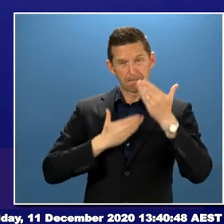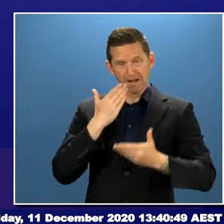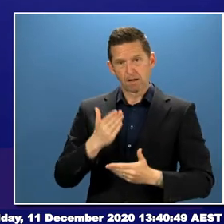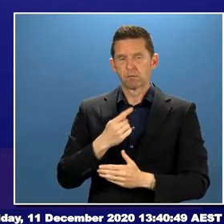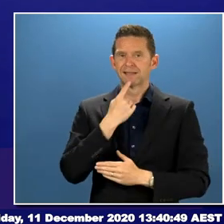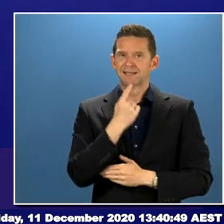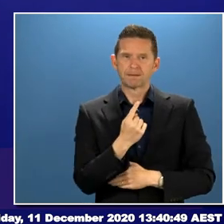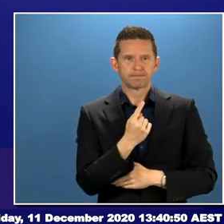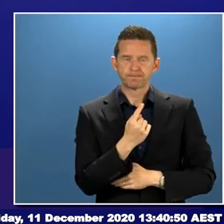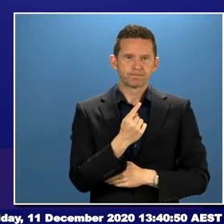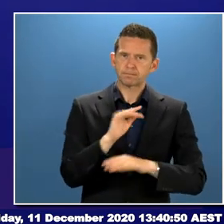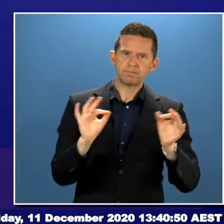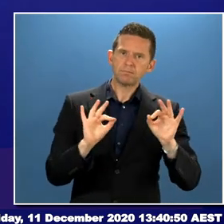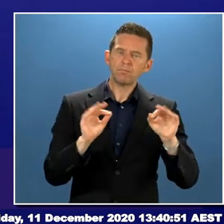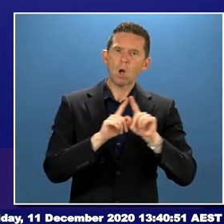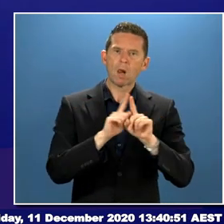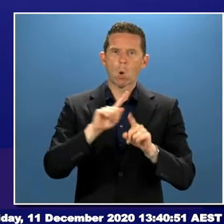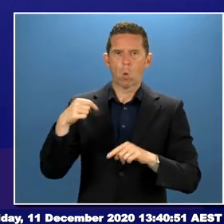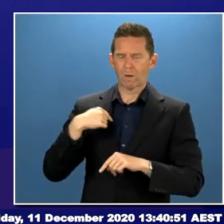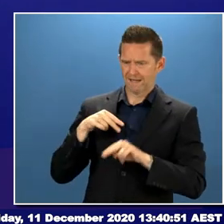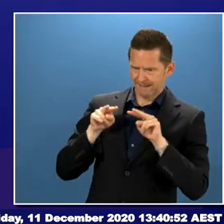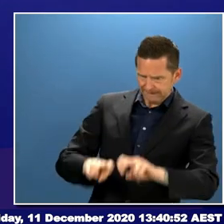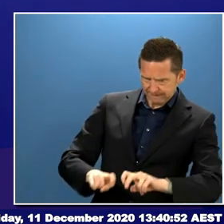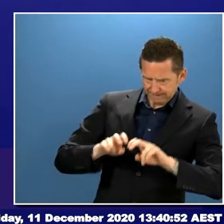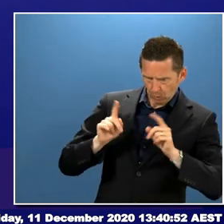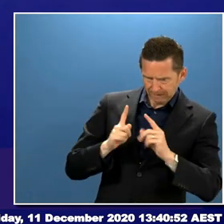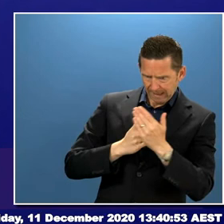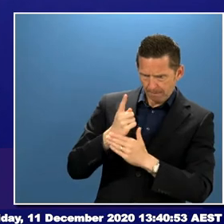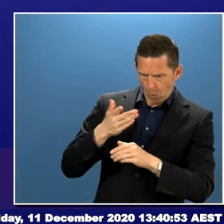of looking at what happens in a workplace but it is also necessary to